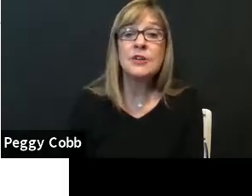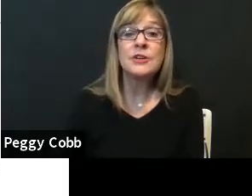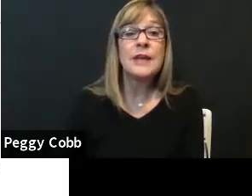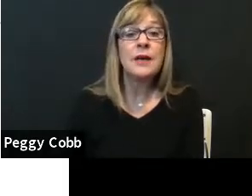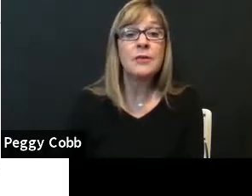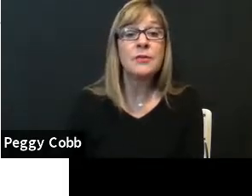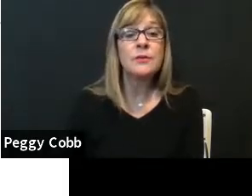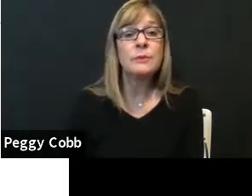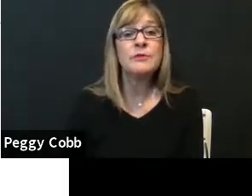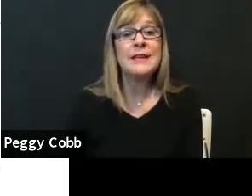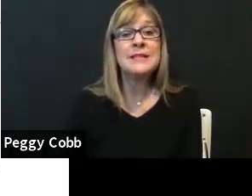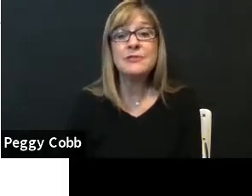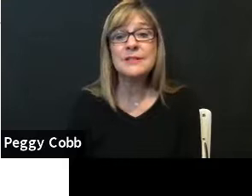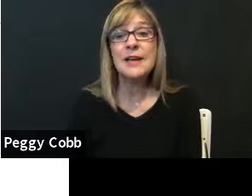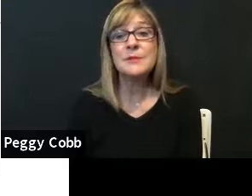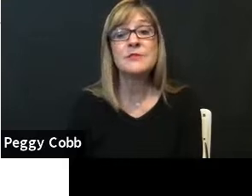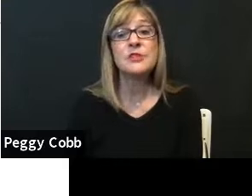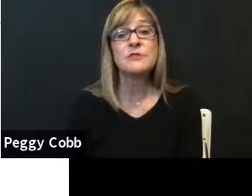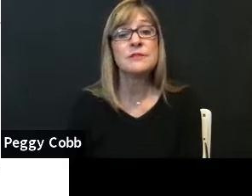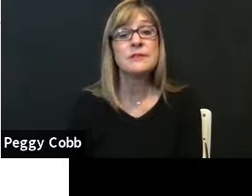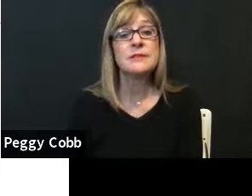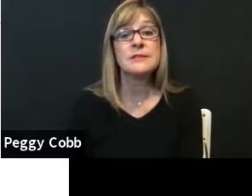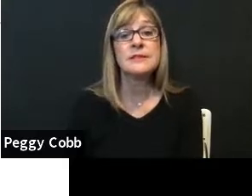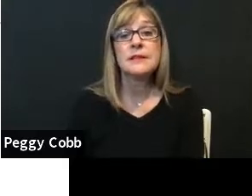and good health and we provide different types of services.